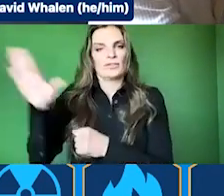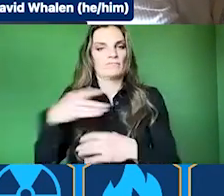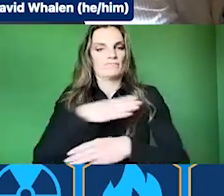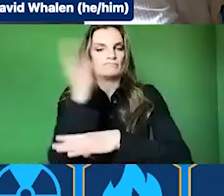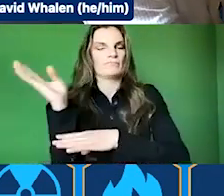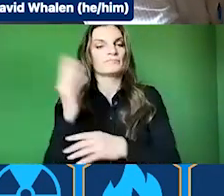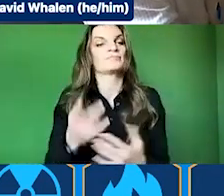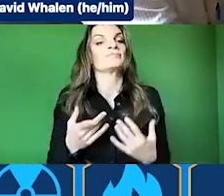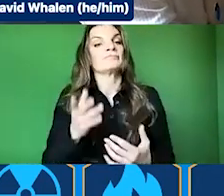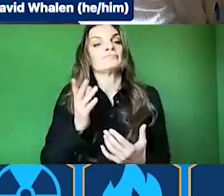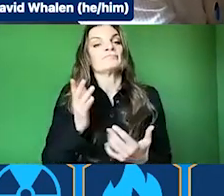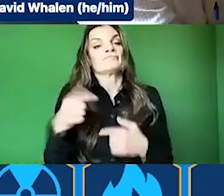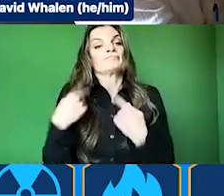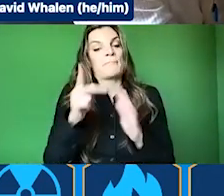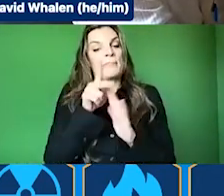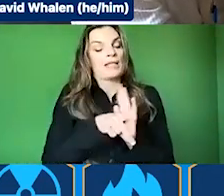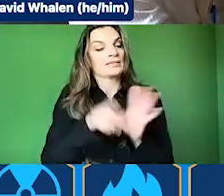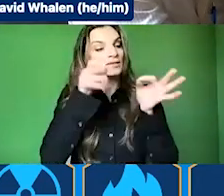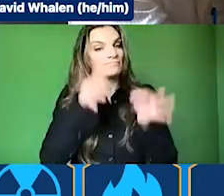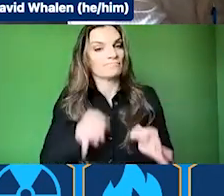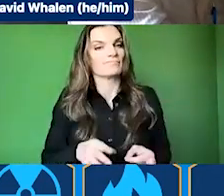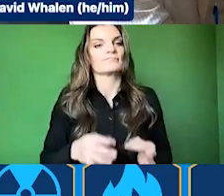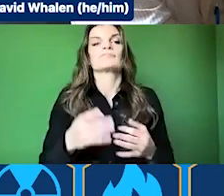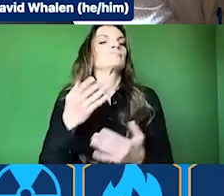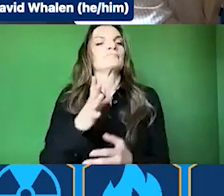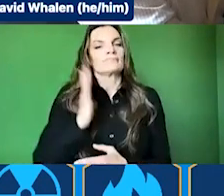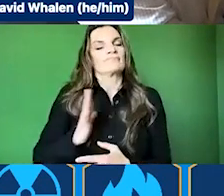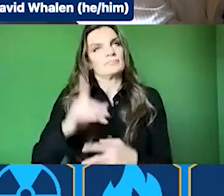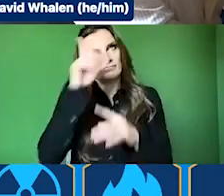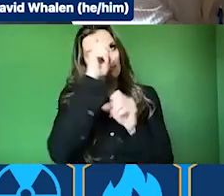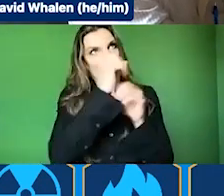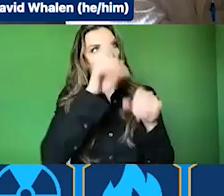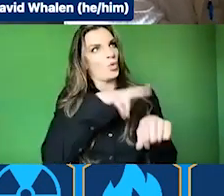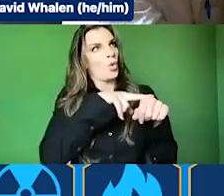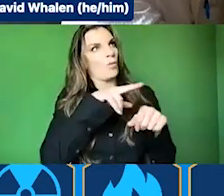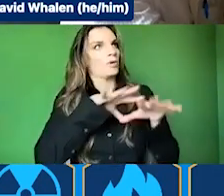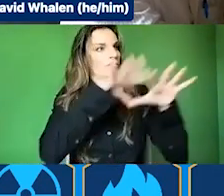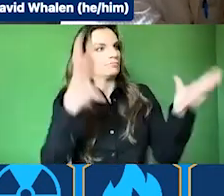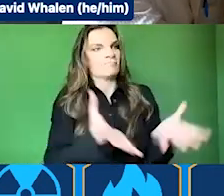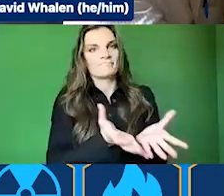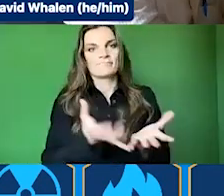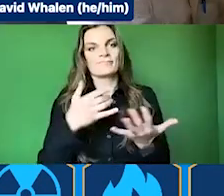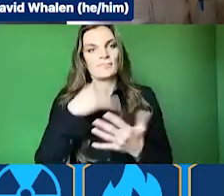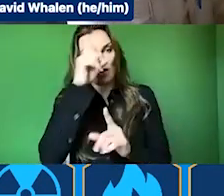that. So on this slide you see a dial. Under normal conditions, when we are aimed towards that, we have patient